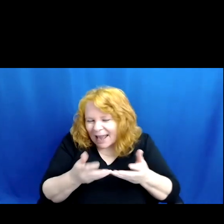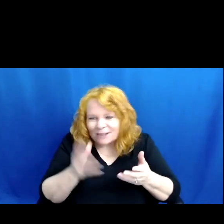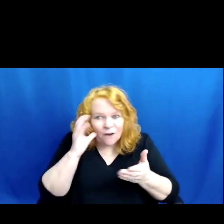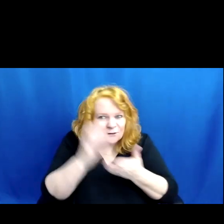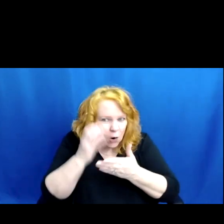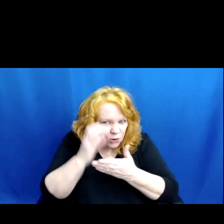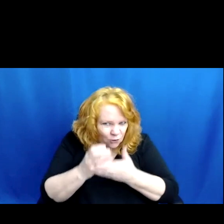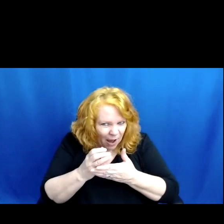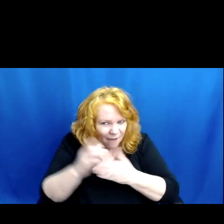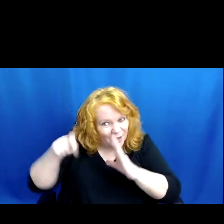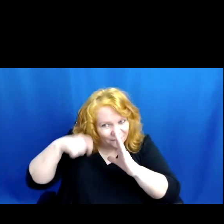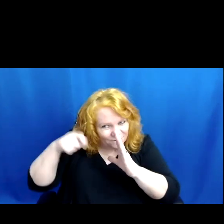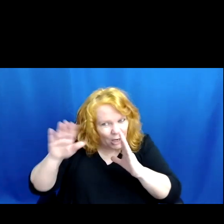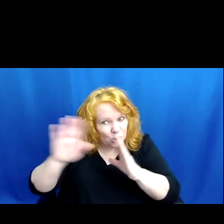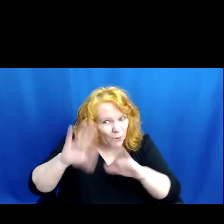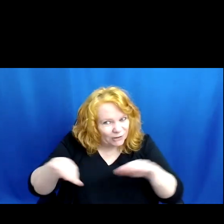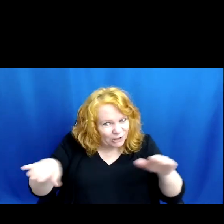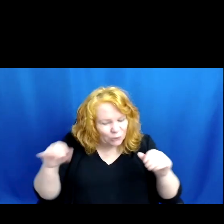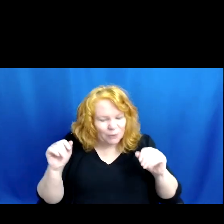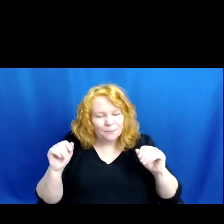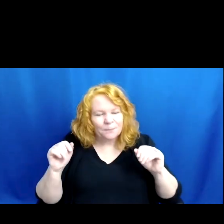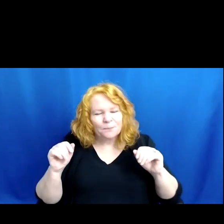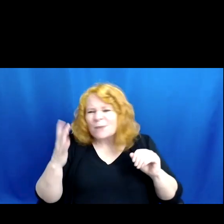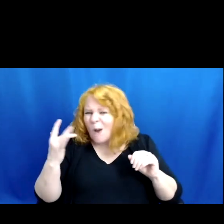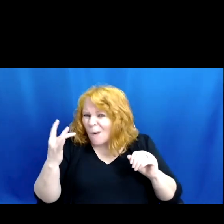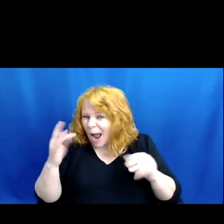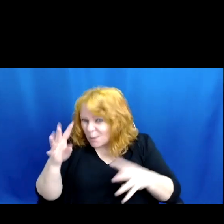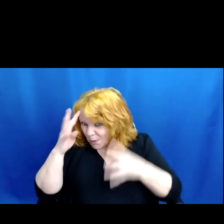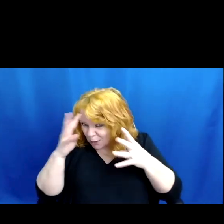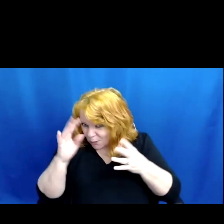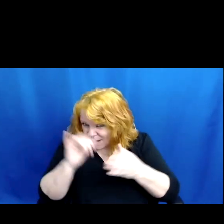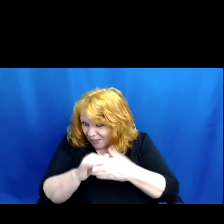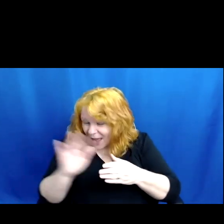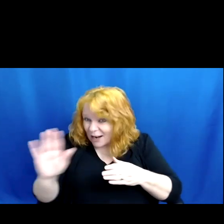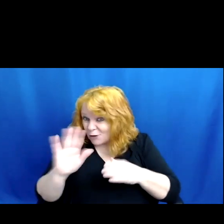The reason I asked for that, we want to create that nice community of our families together.